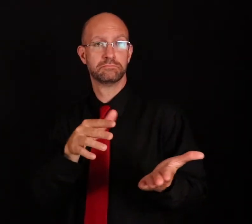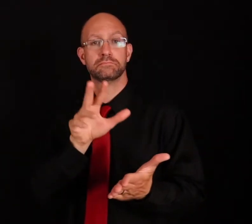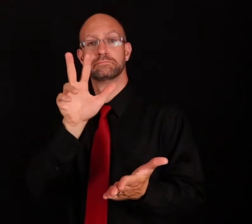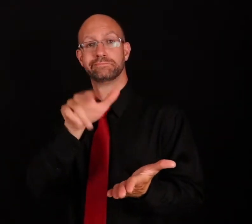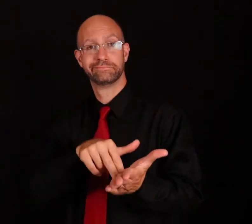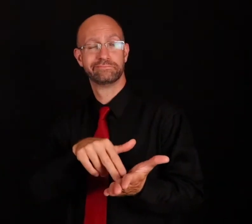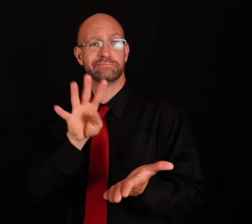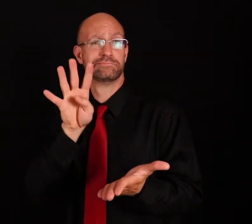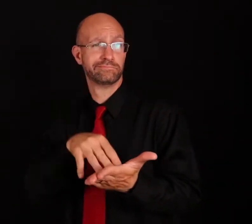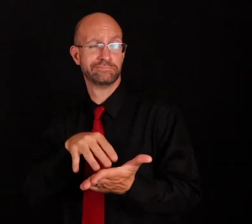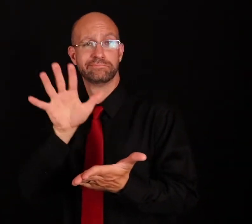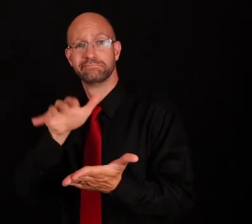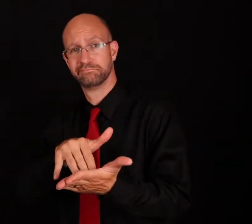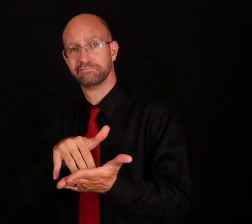$3,000, $4,000, $5,000.